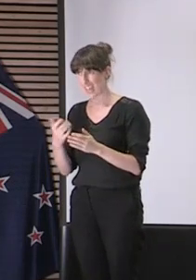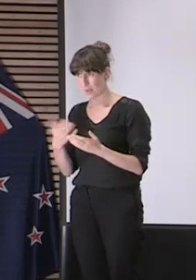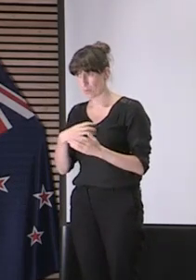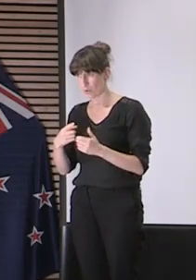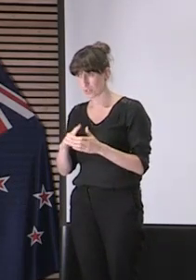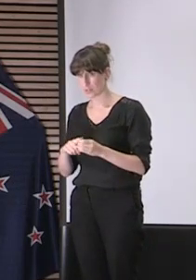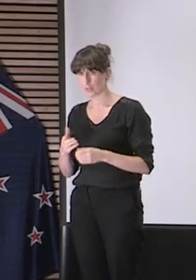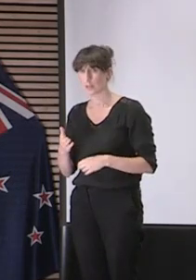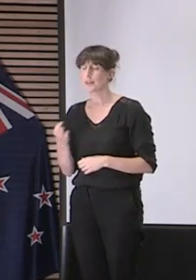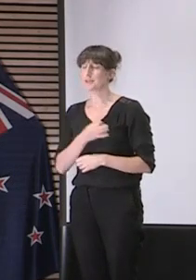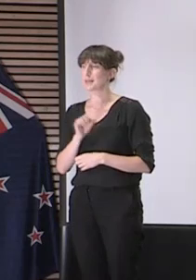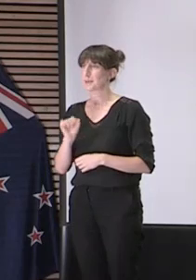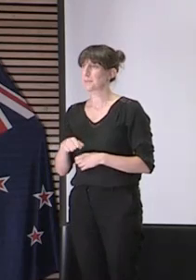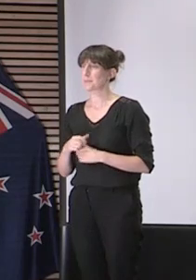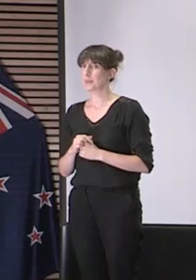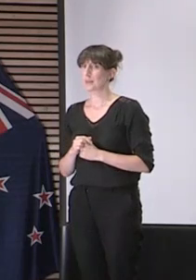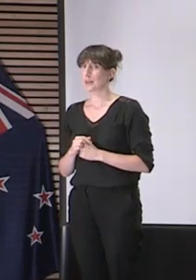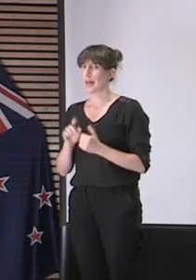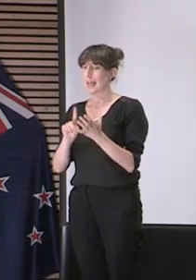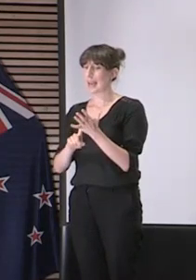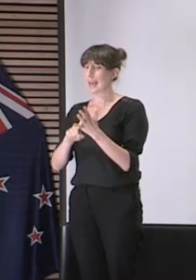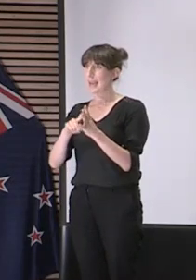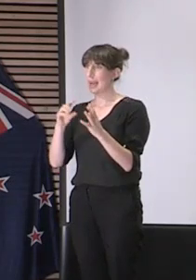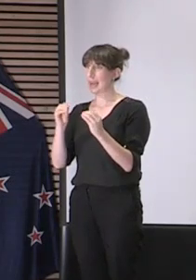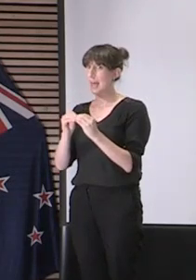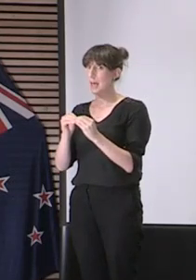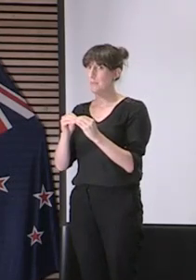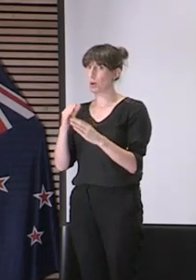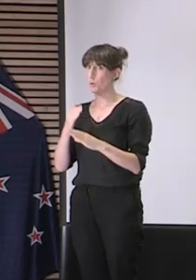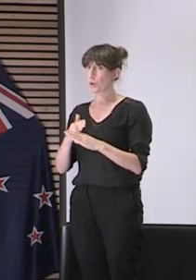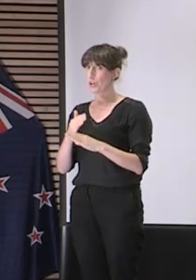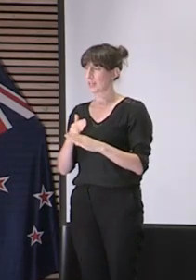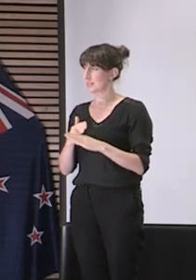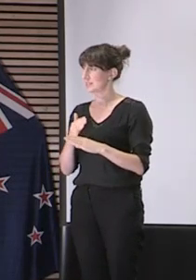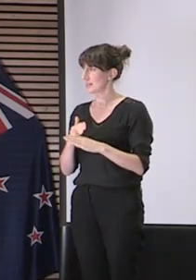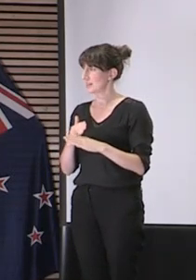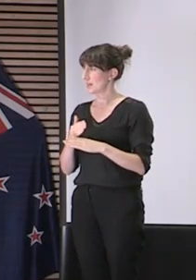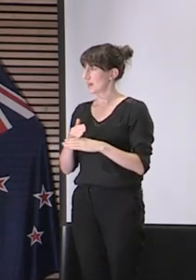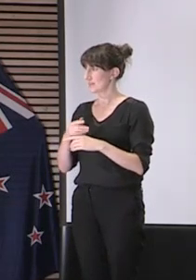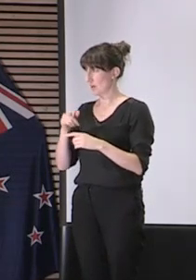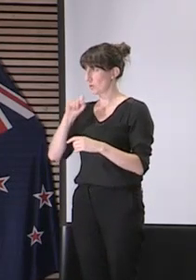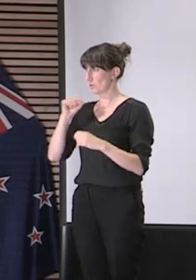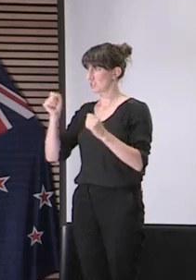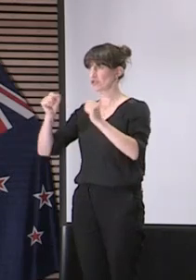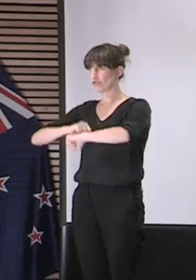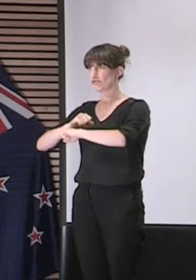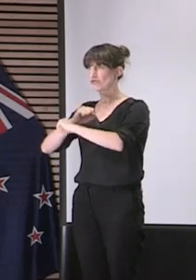that the Minister for Sport does though. Did you have any